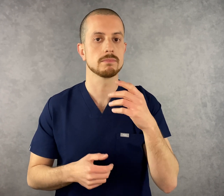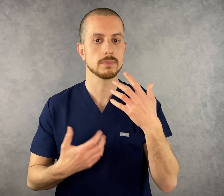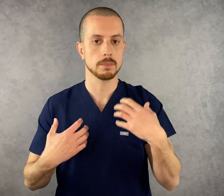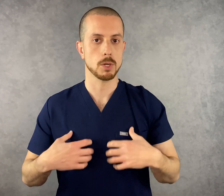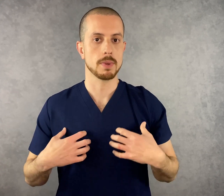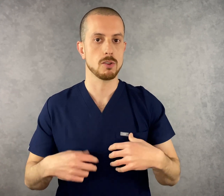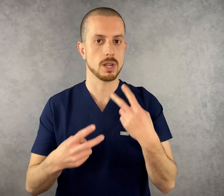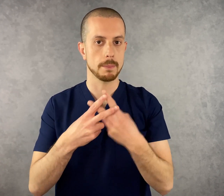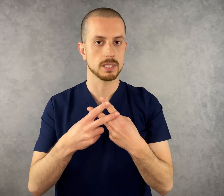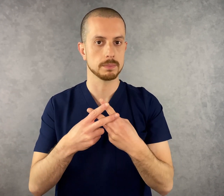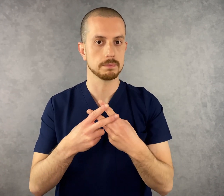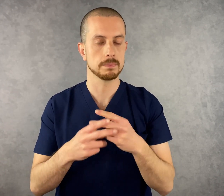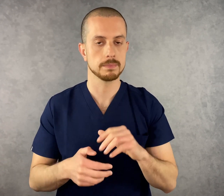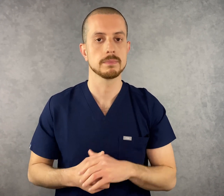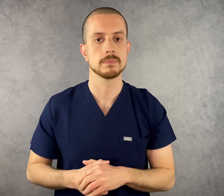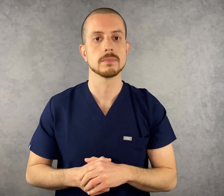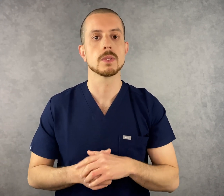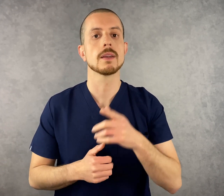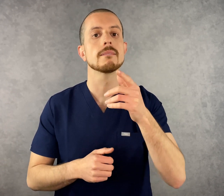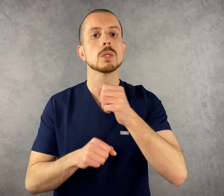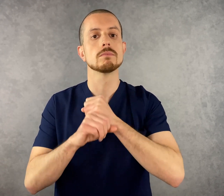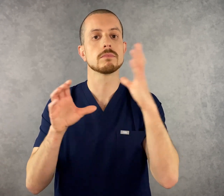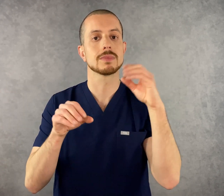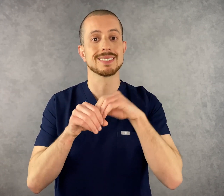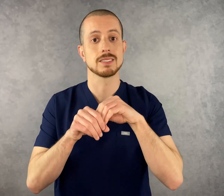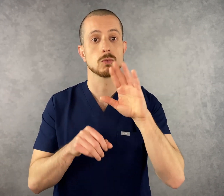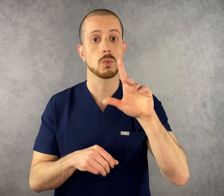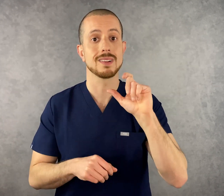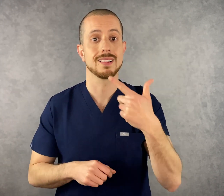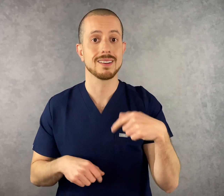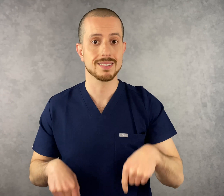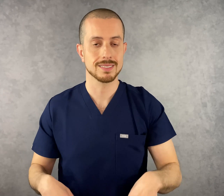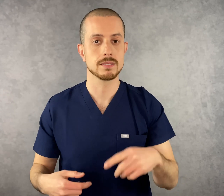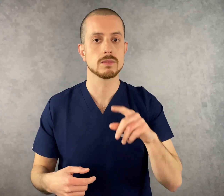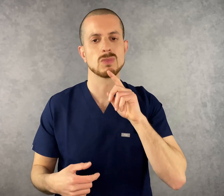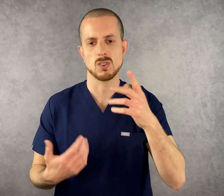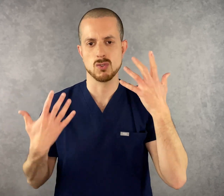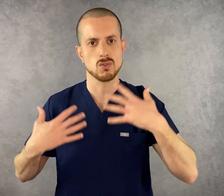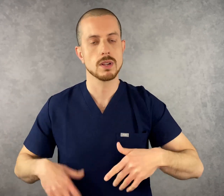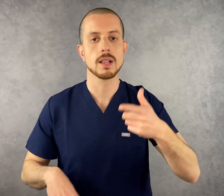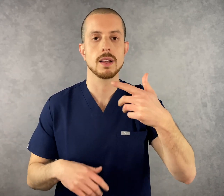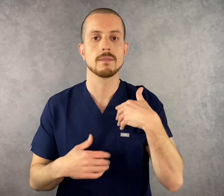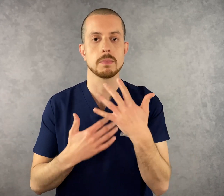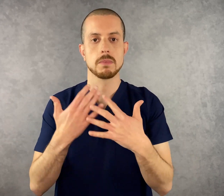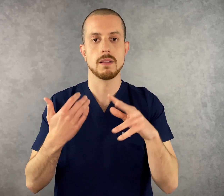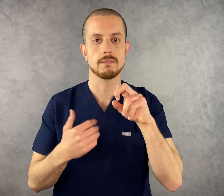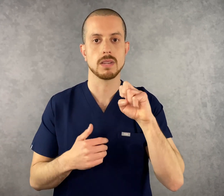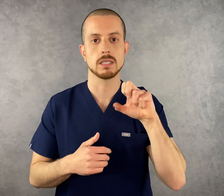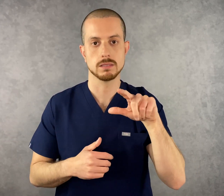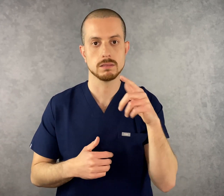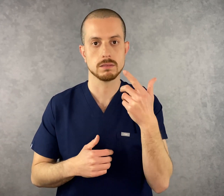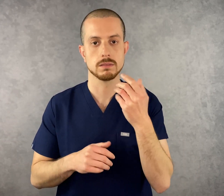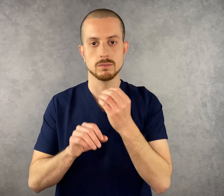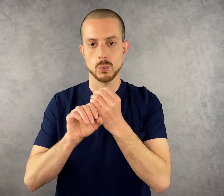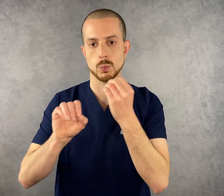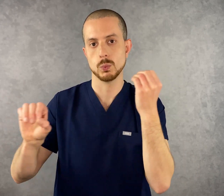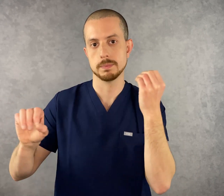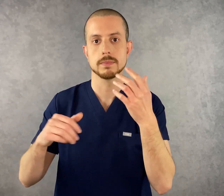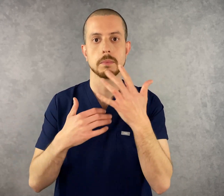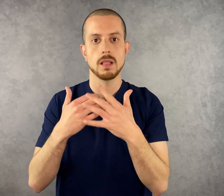Pulmonary embolism. If you can imagine, in your leg -- Actually, throughout your body -- you have blood vessels through which blood travels